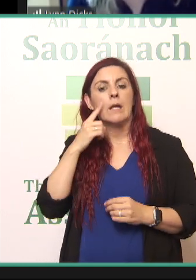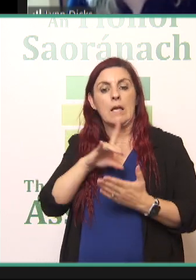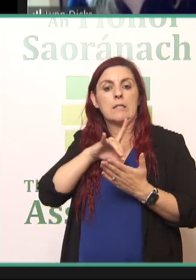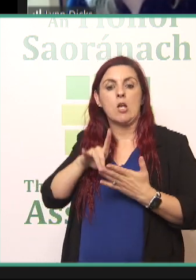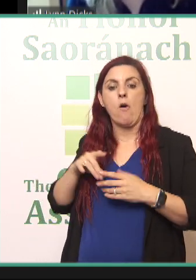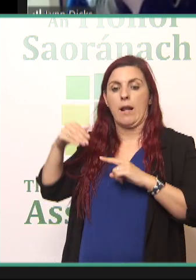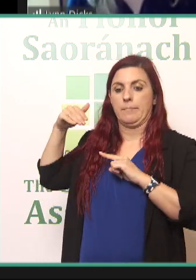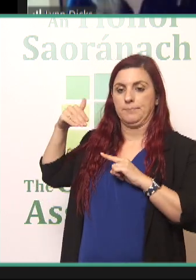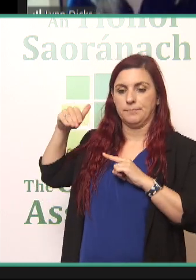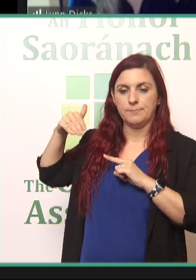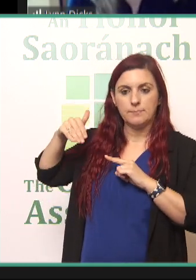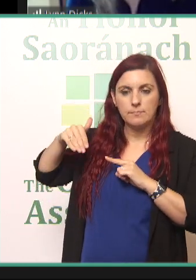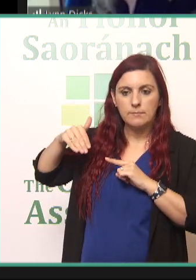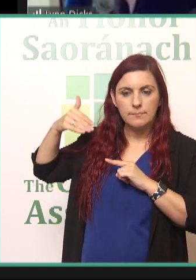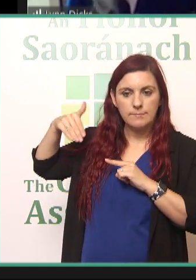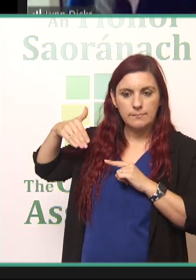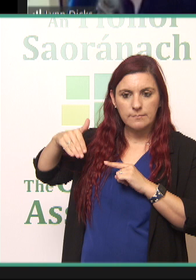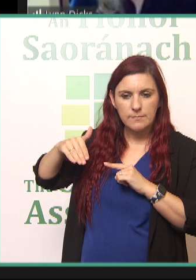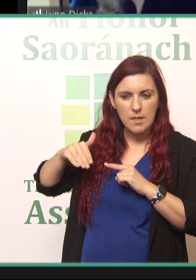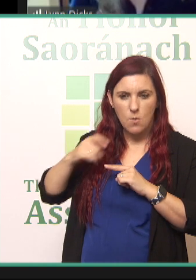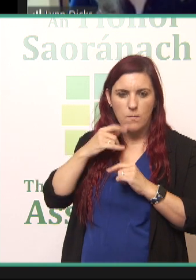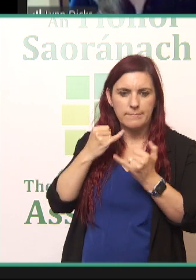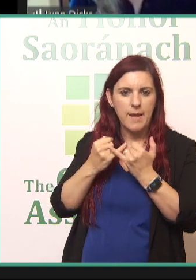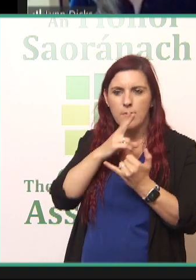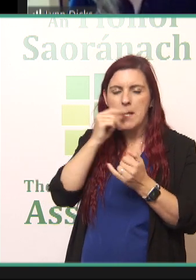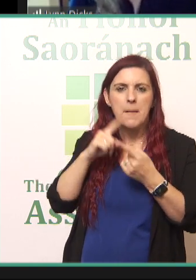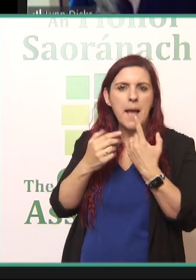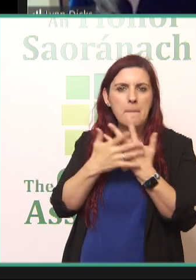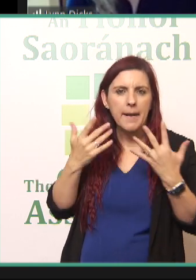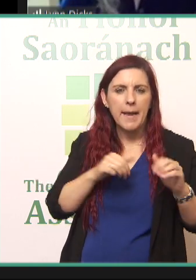here is the mean species abundance so how many animals and plants there are in in out there in